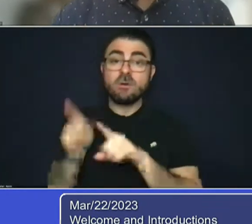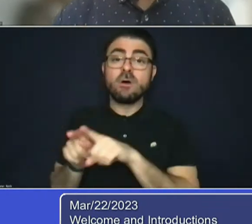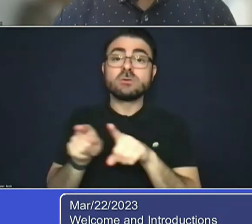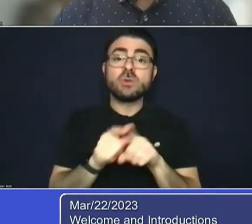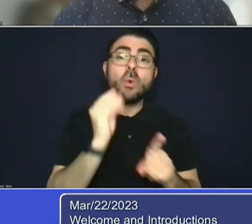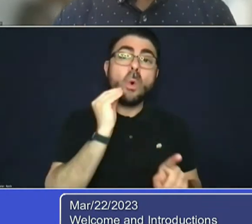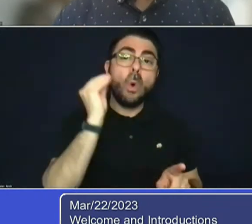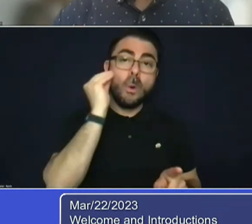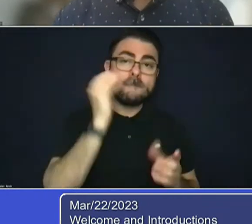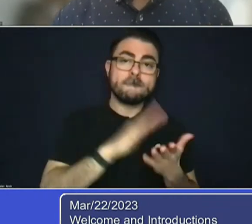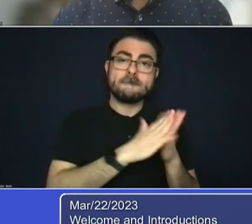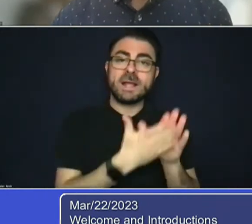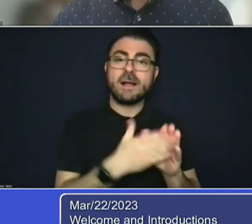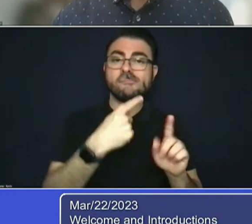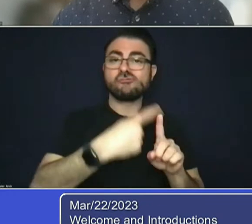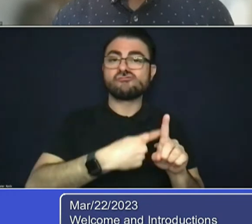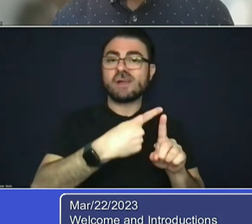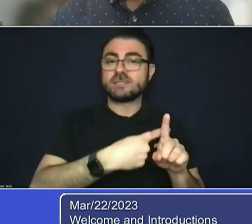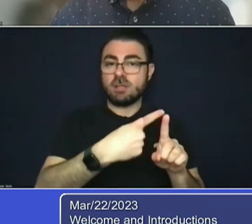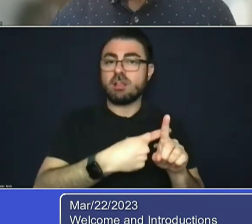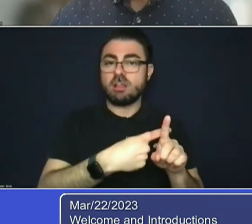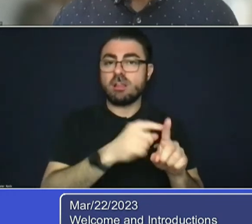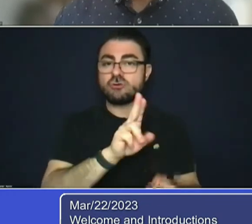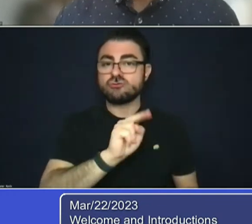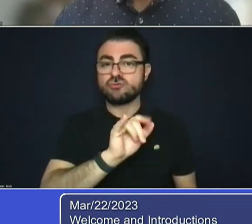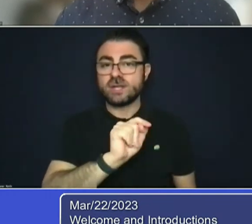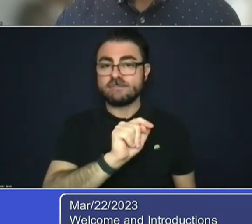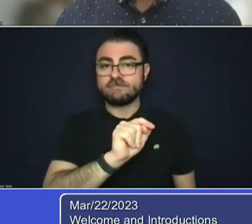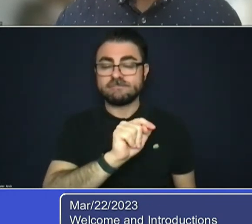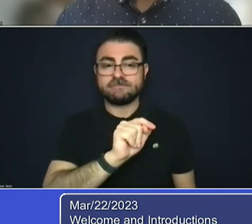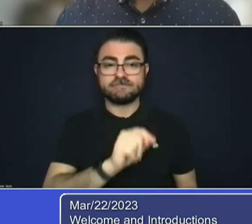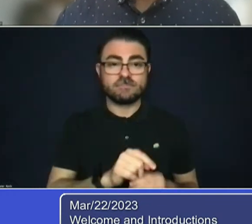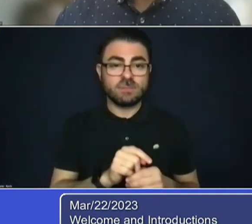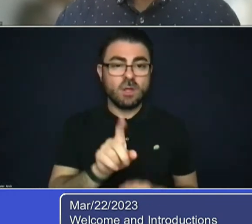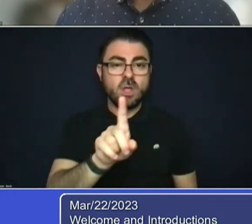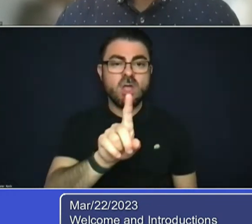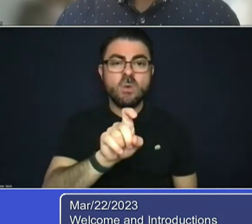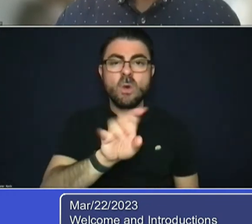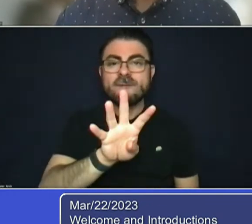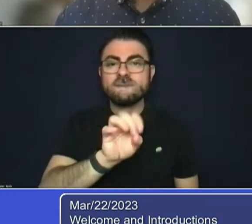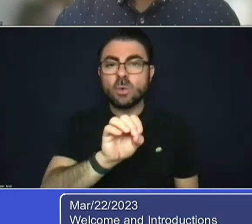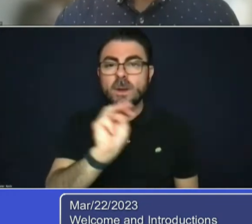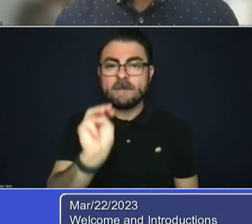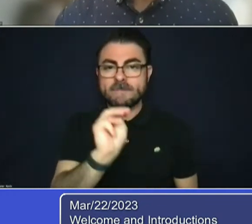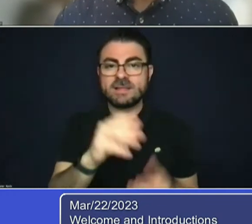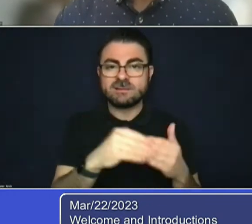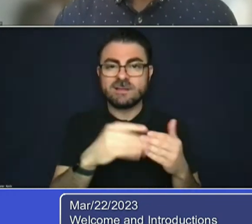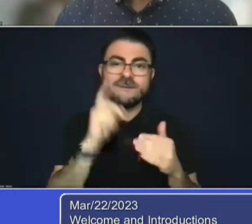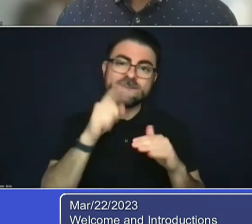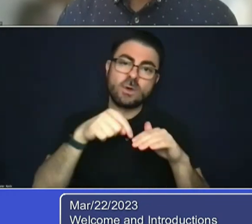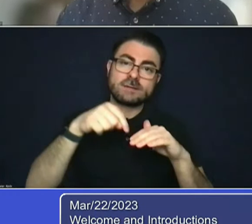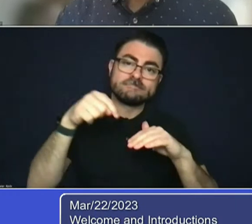HOMES FOR THE INDIVIDUALS THAT LIVE IN THEM, AND HOMES THAT ARE RENTAL UNITS OR OCCUPIED BY